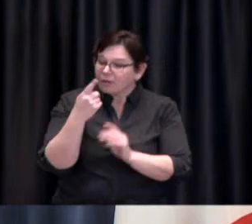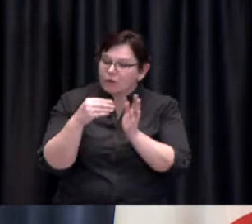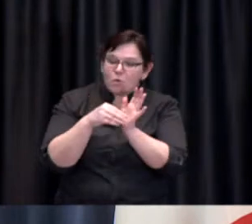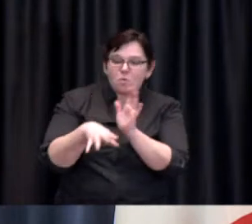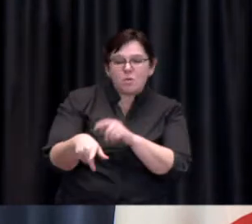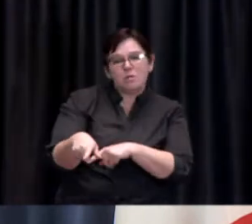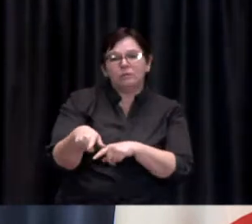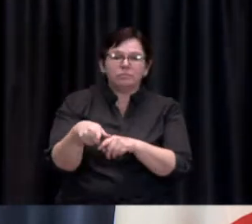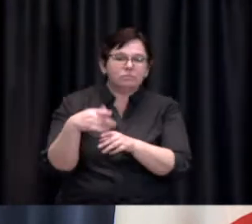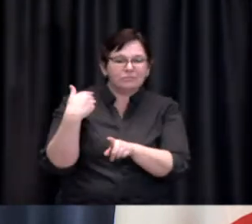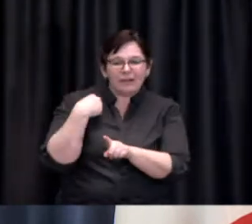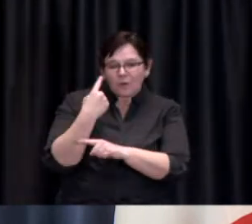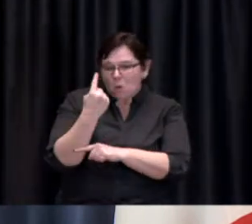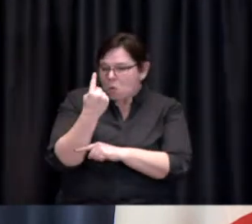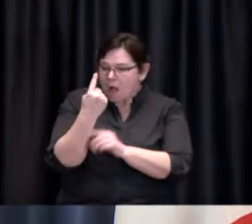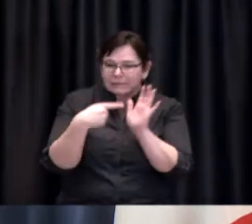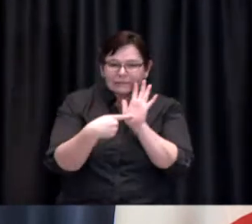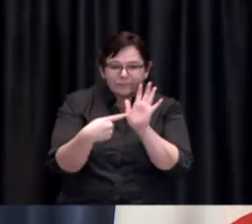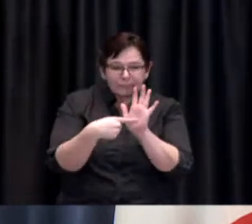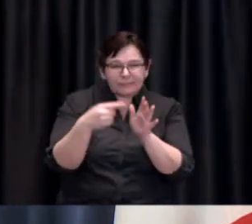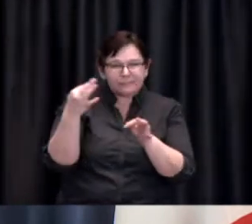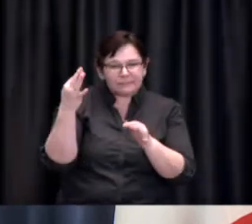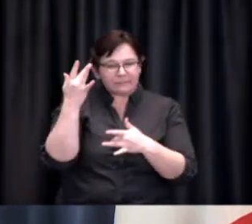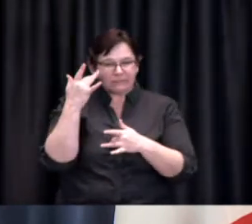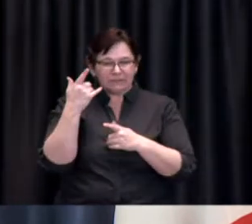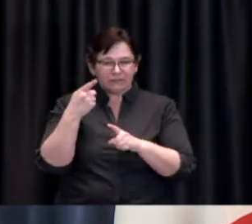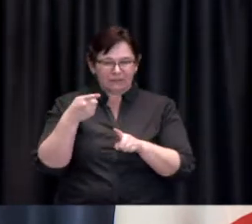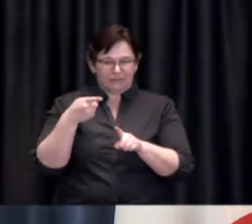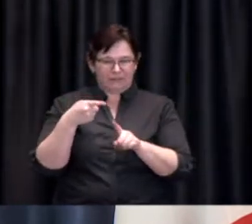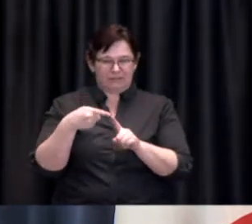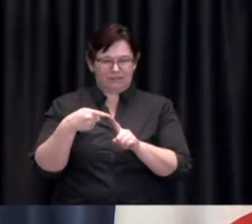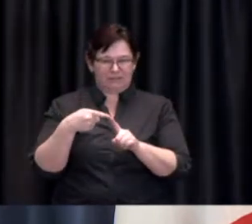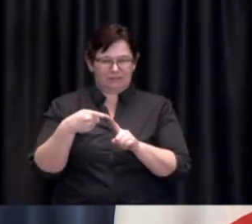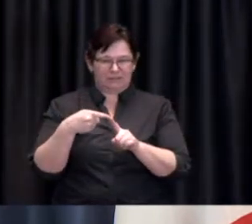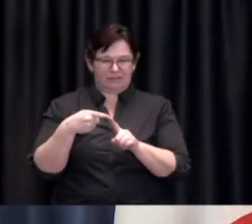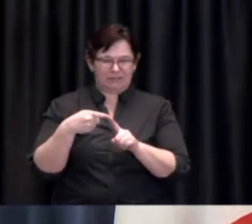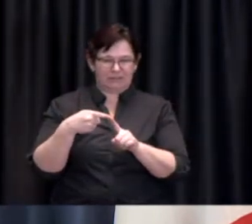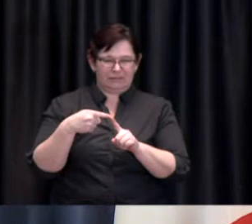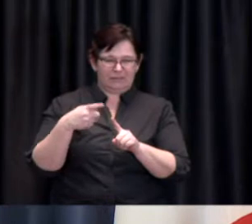but now the province has brought in asymptomatic testing to some degree